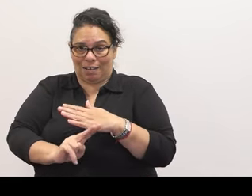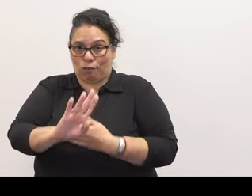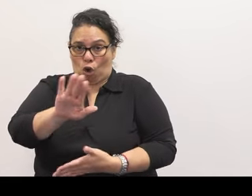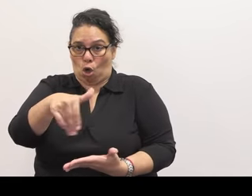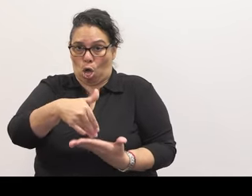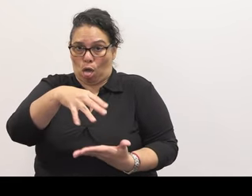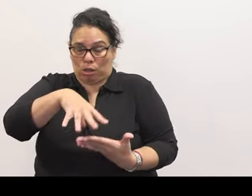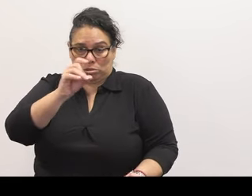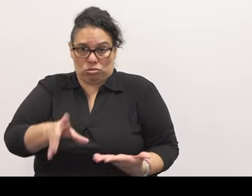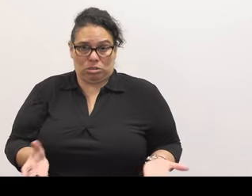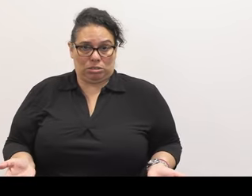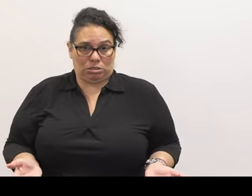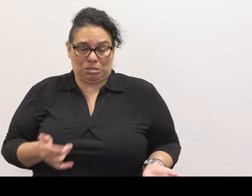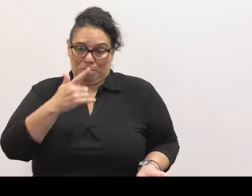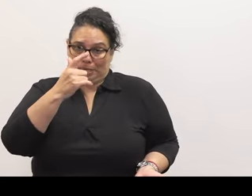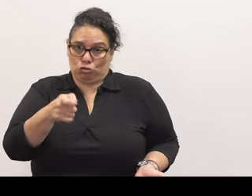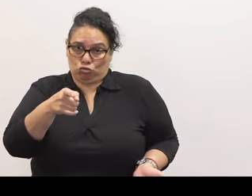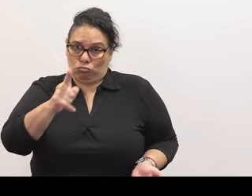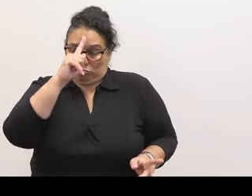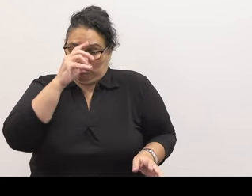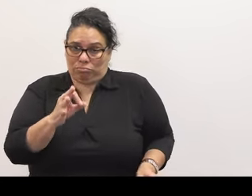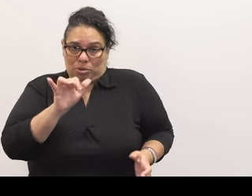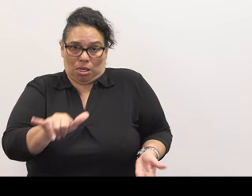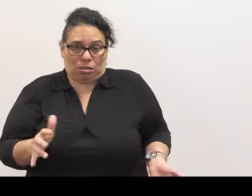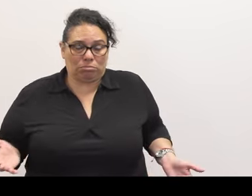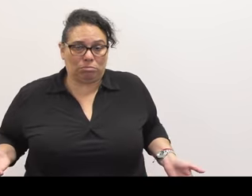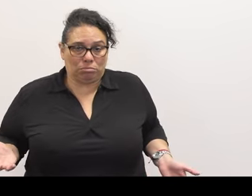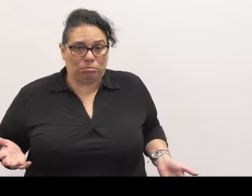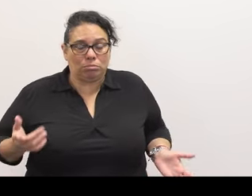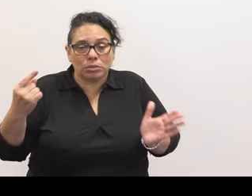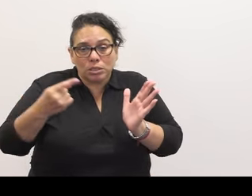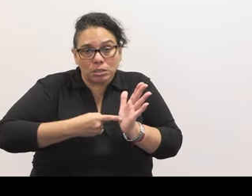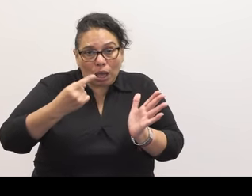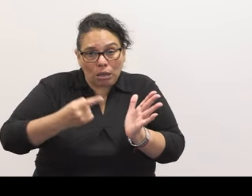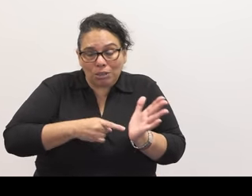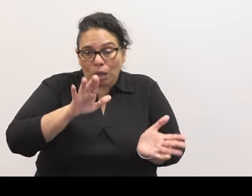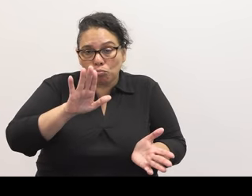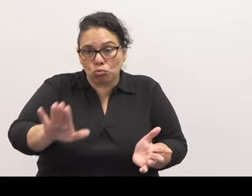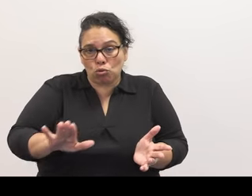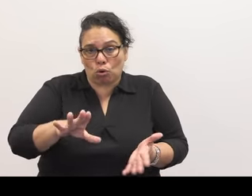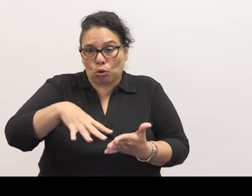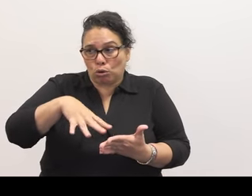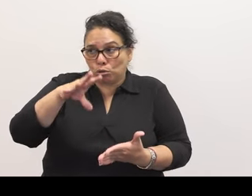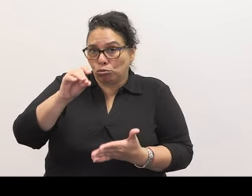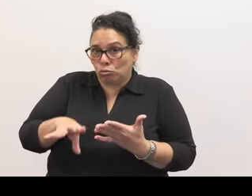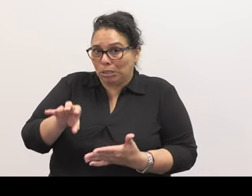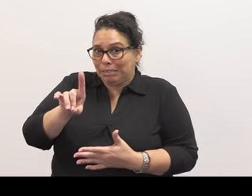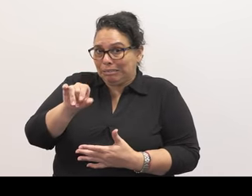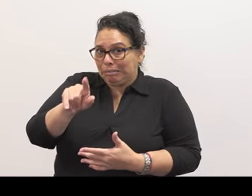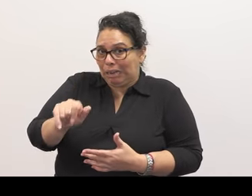we like to achieve the goal or not? And sometimes your student group data will give you that, but often it will not.